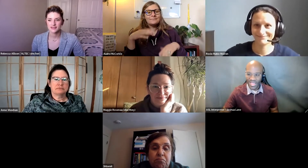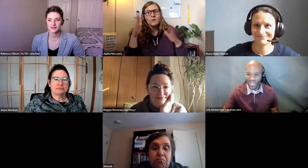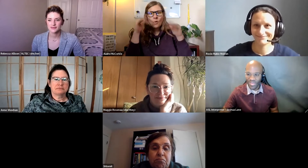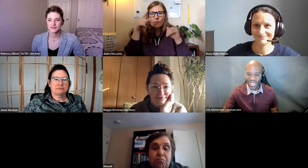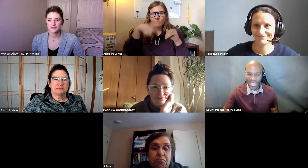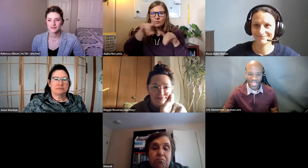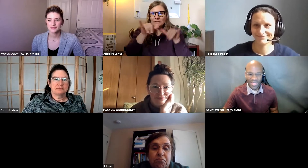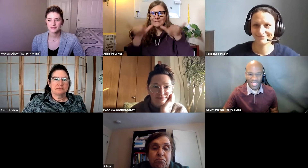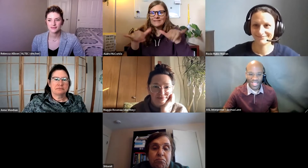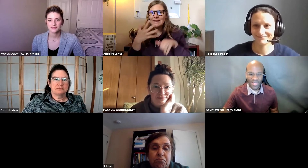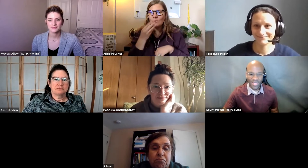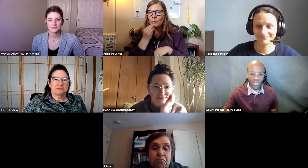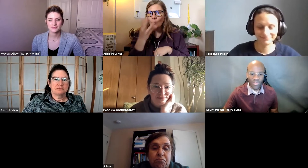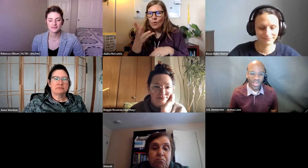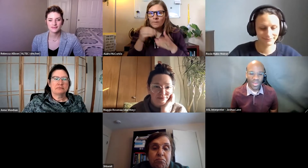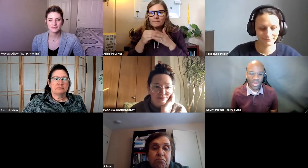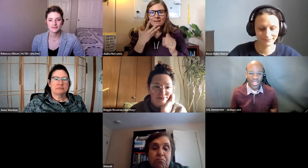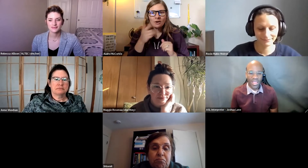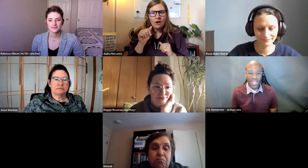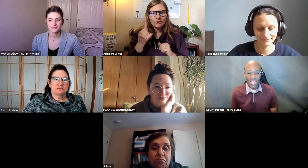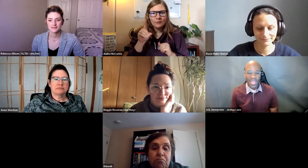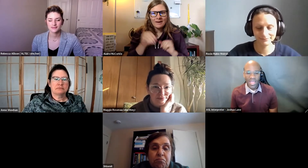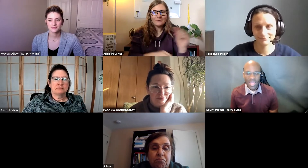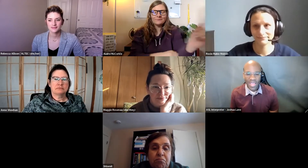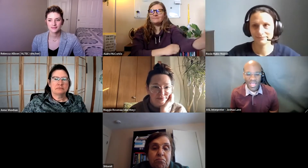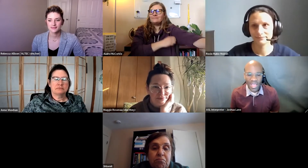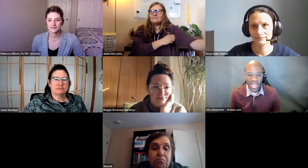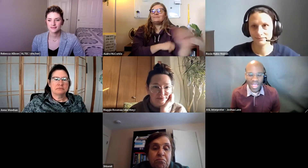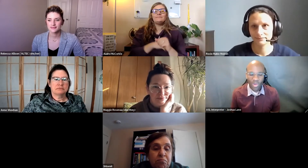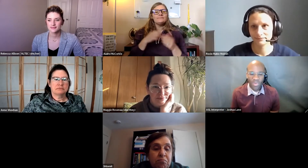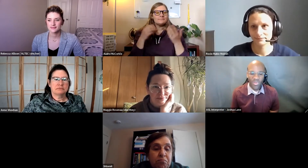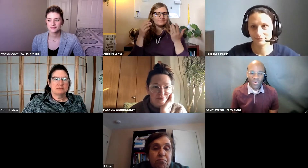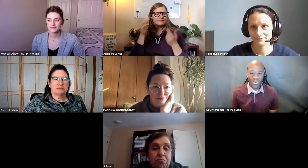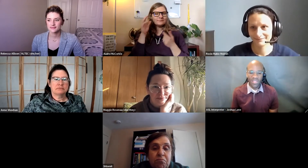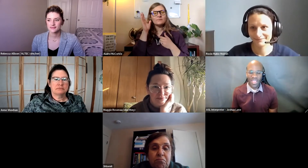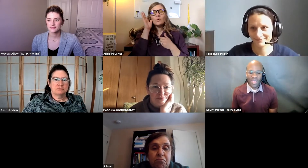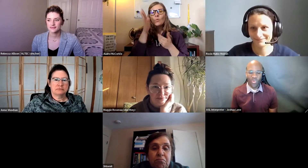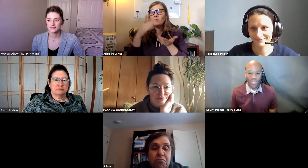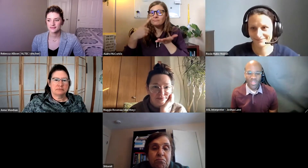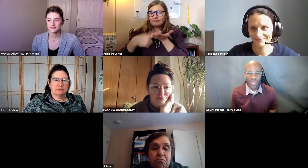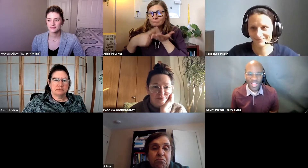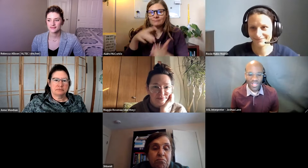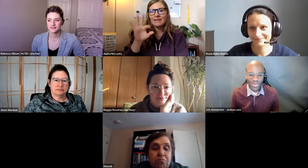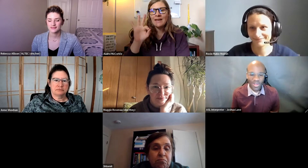Okay, excellent, hello everyone. I hope everyone is staying warm there in Colorado.